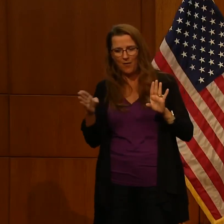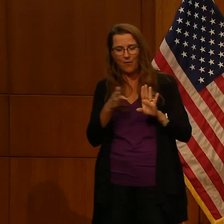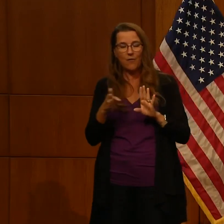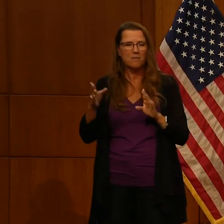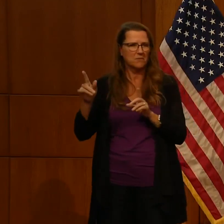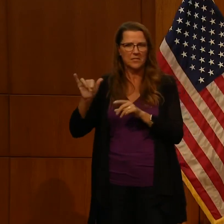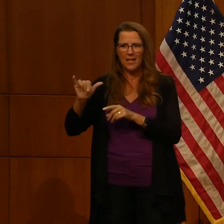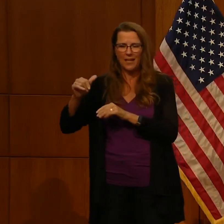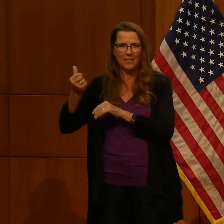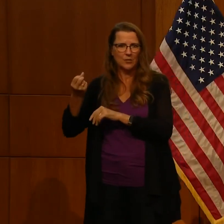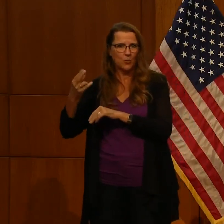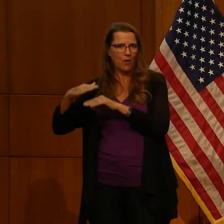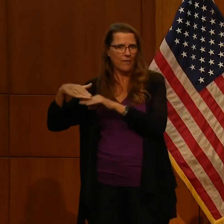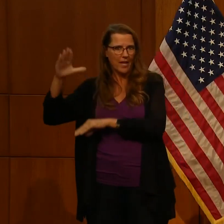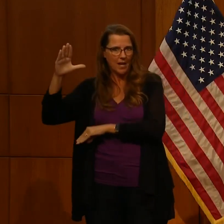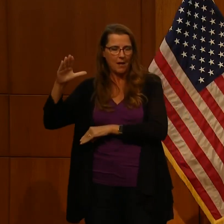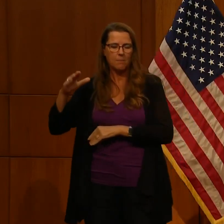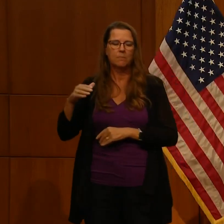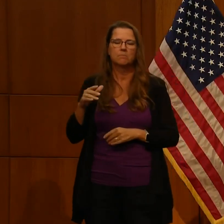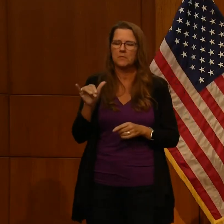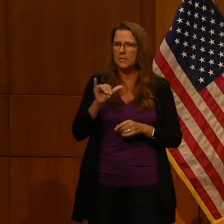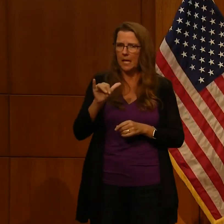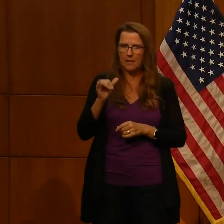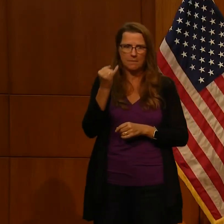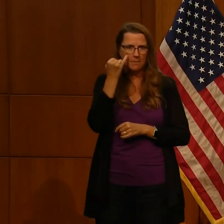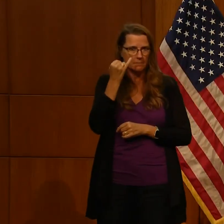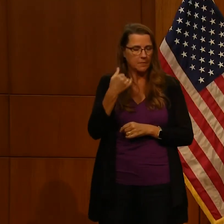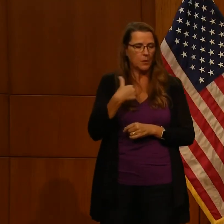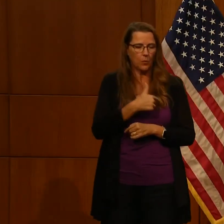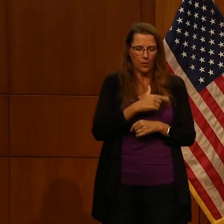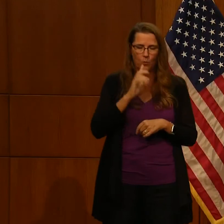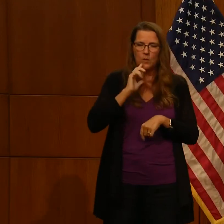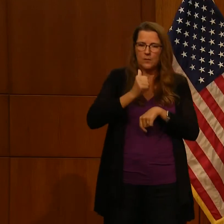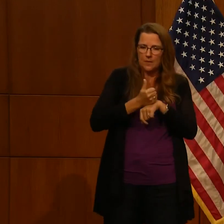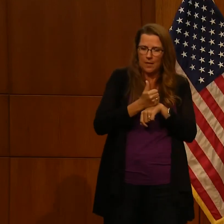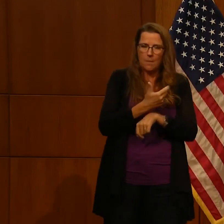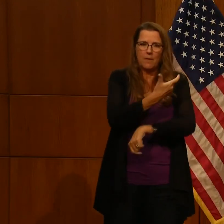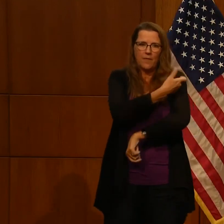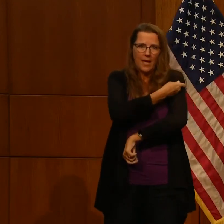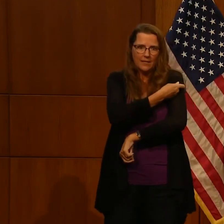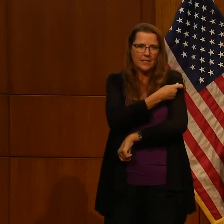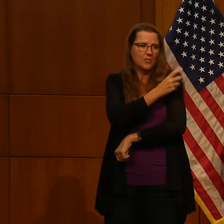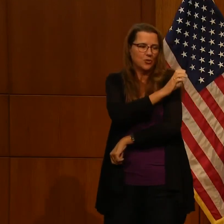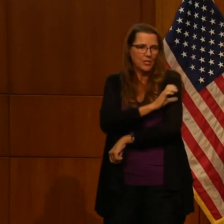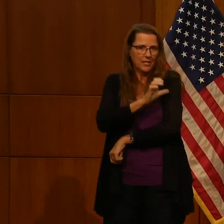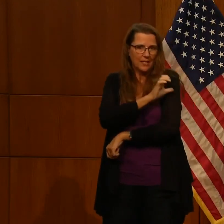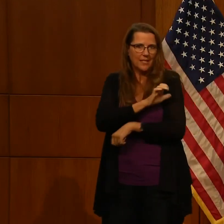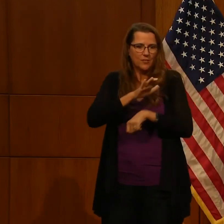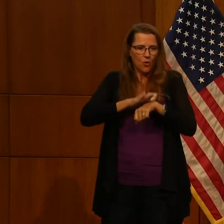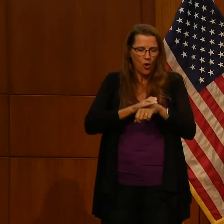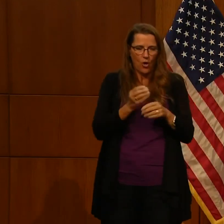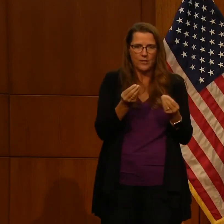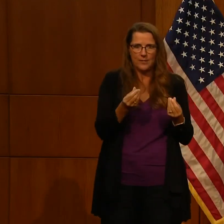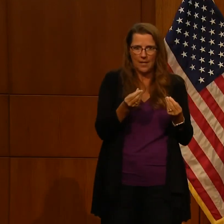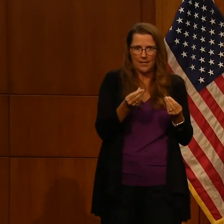THROUGH 12, CERTAINLY JUST LIKE WITH. 12 AND UP. WE WILL HOLD